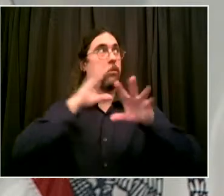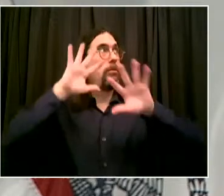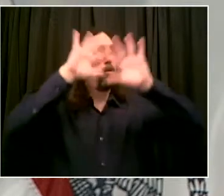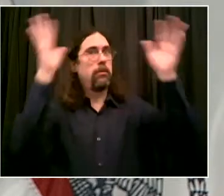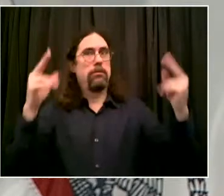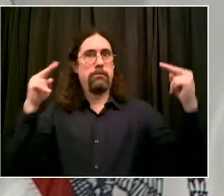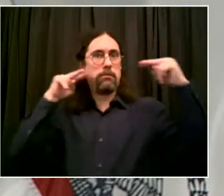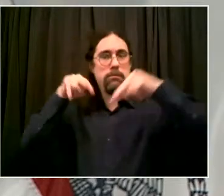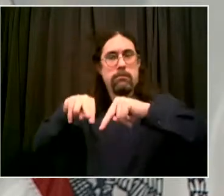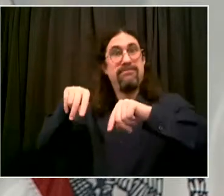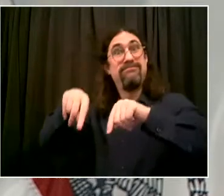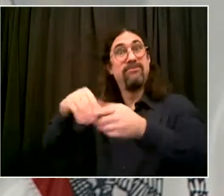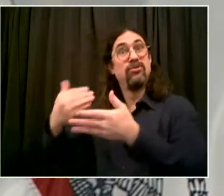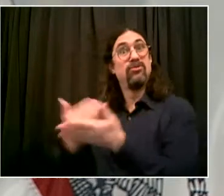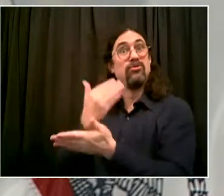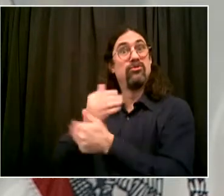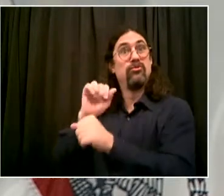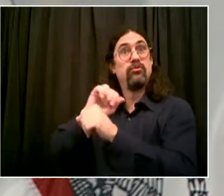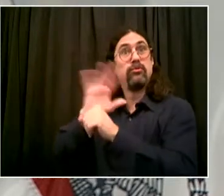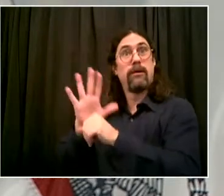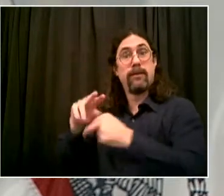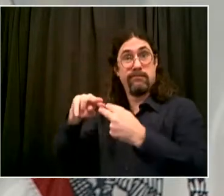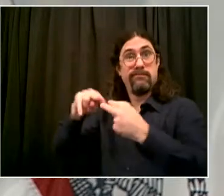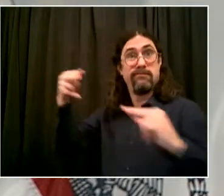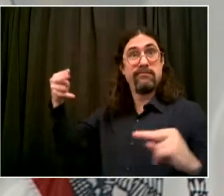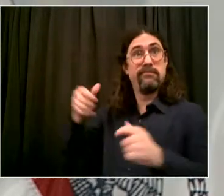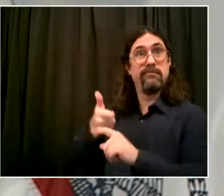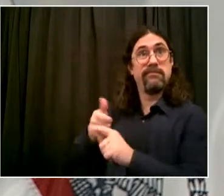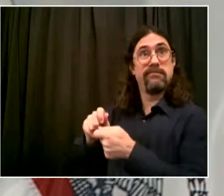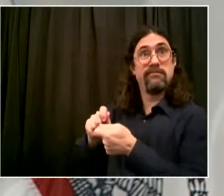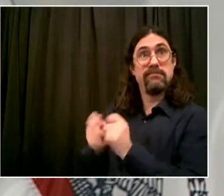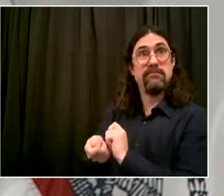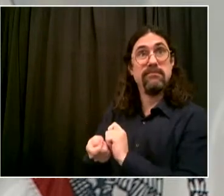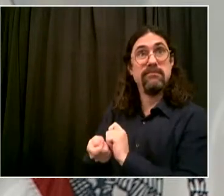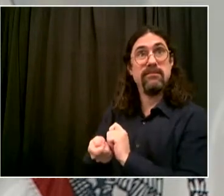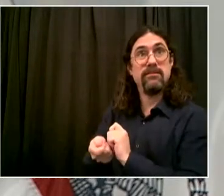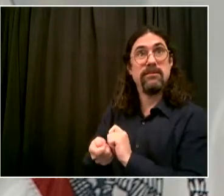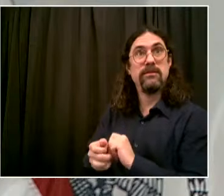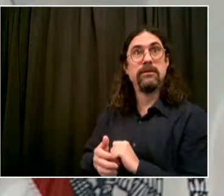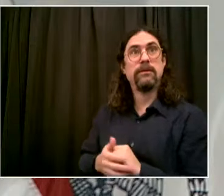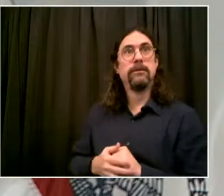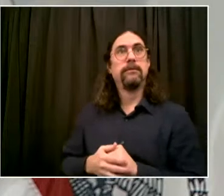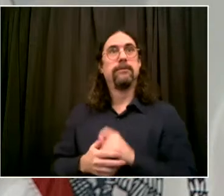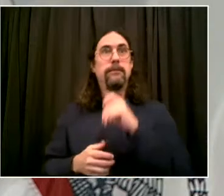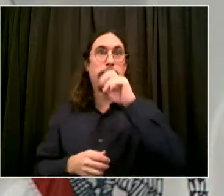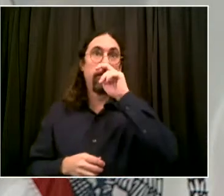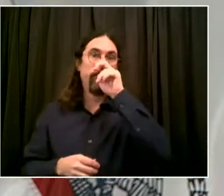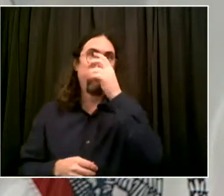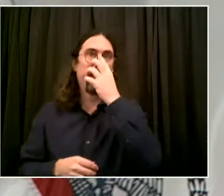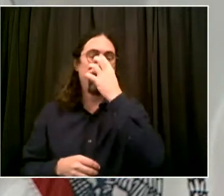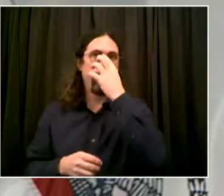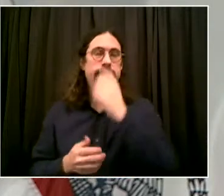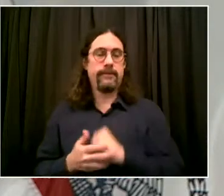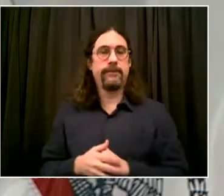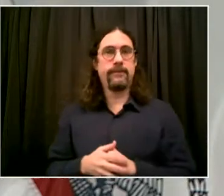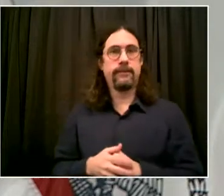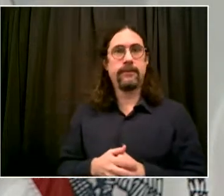NATIONAL AND GLOBALLY. WHAT WE KNOW IS,